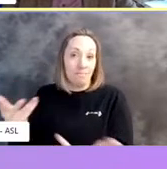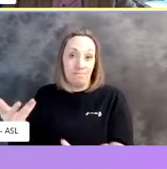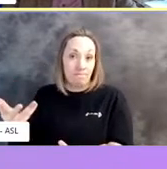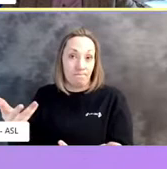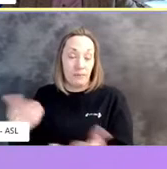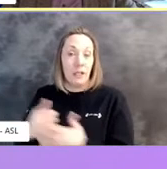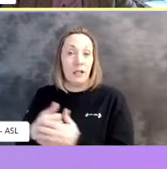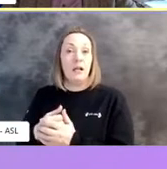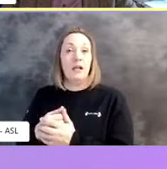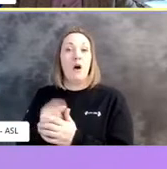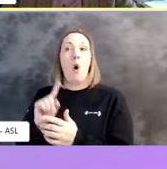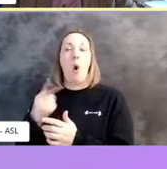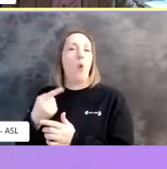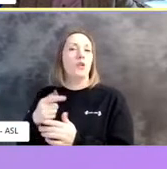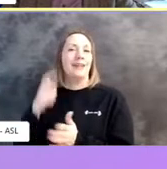annually. Simplified reviews can tell and